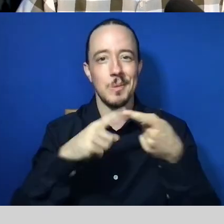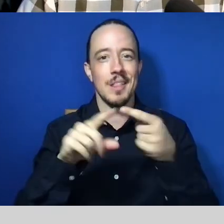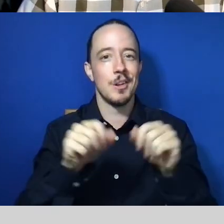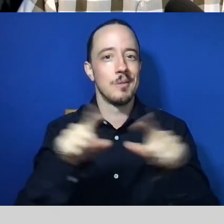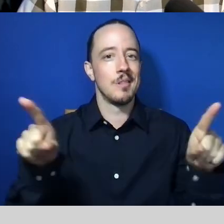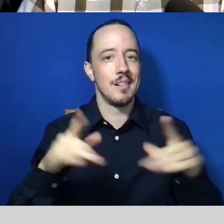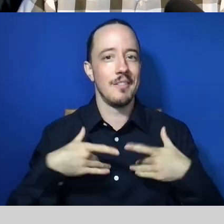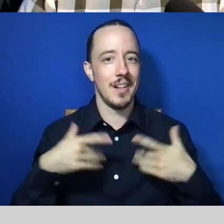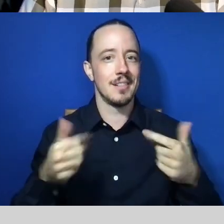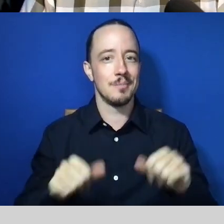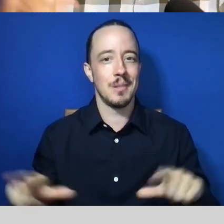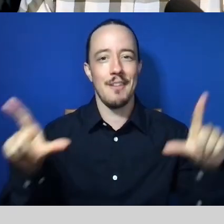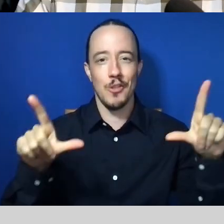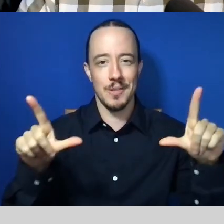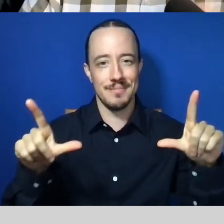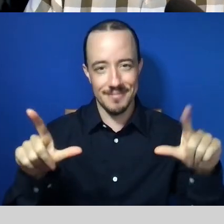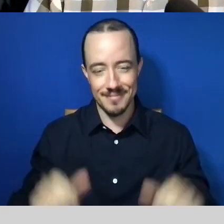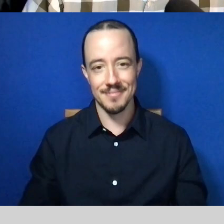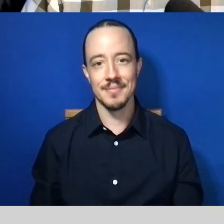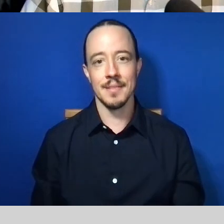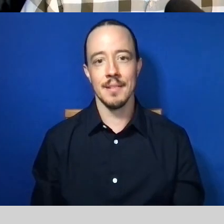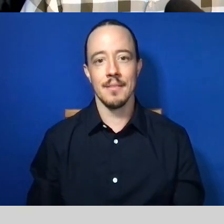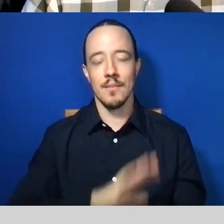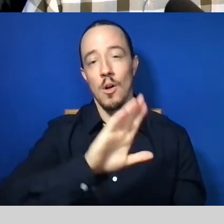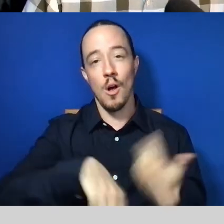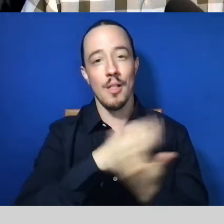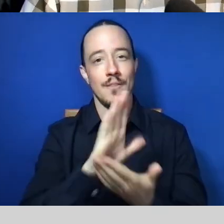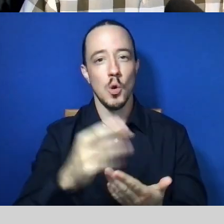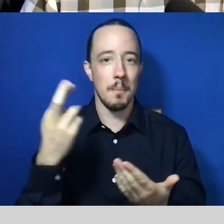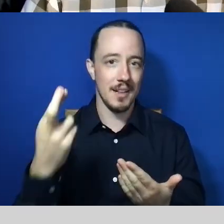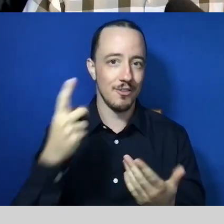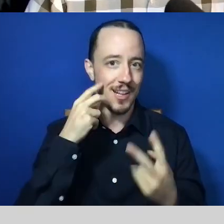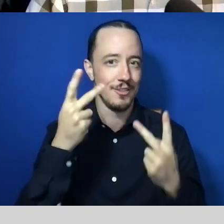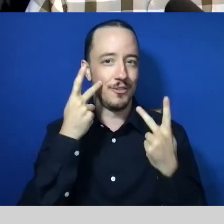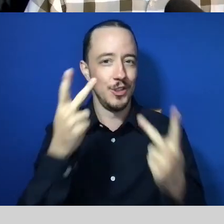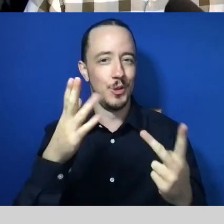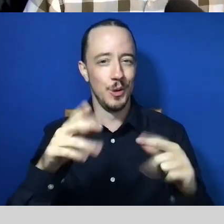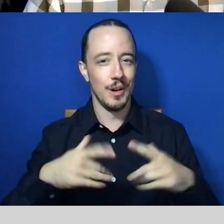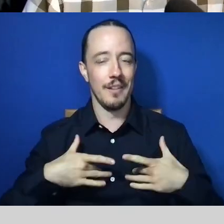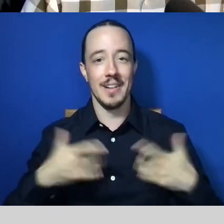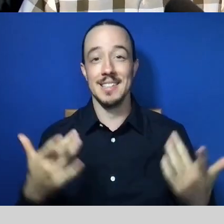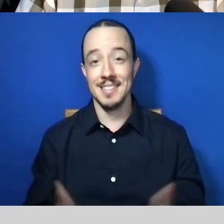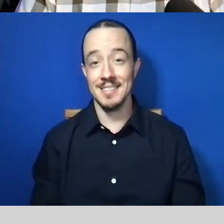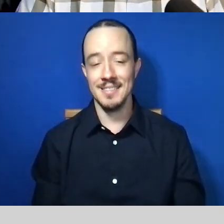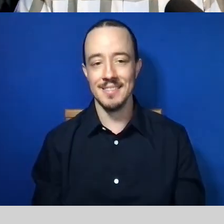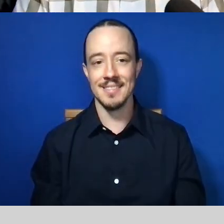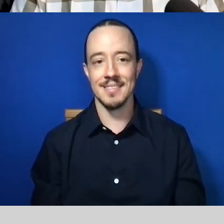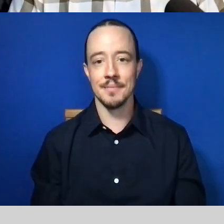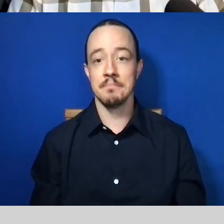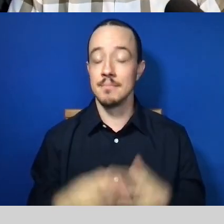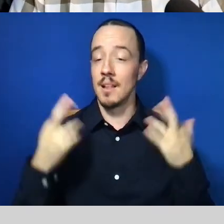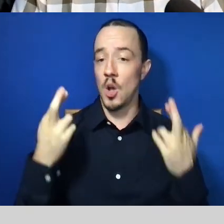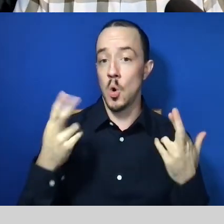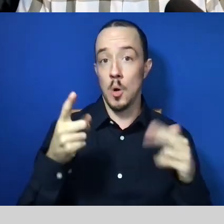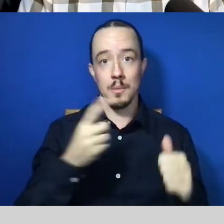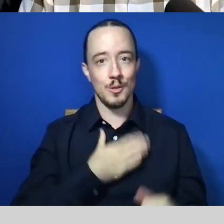for all of your best friends to come and view your events. I hope you all enjoyed this. Let me make sure I've not missed anything.